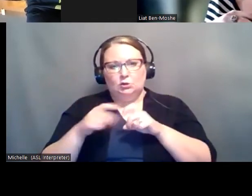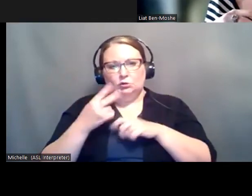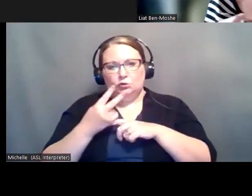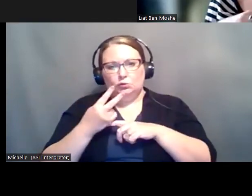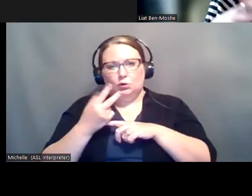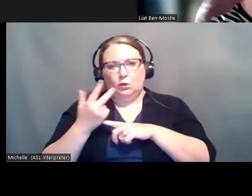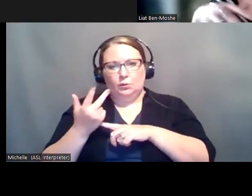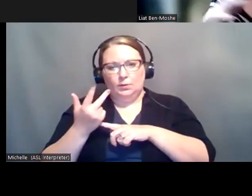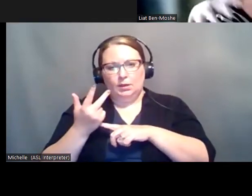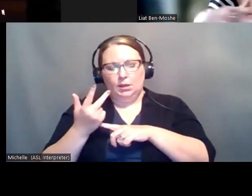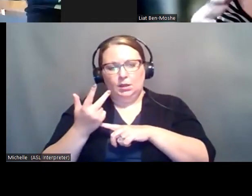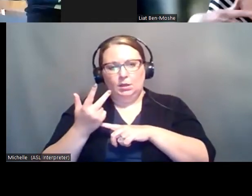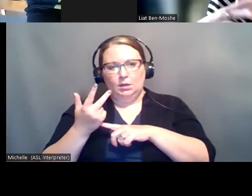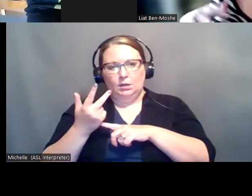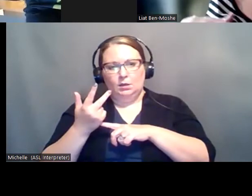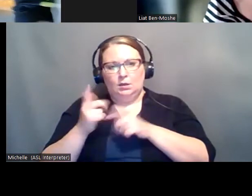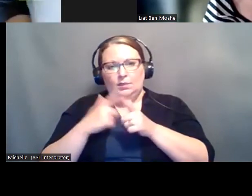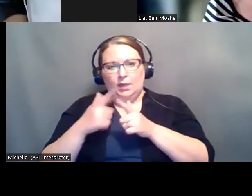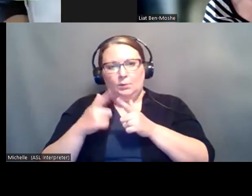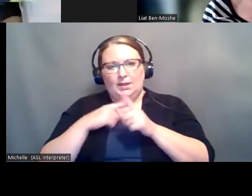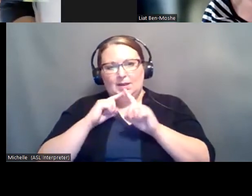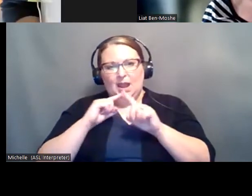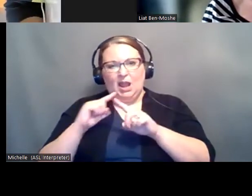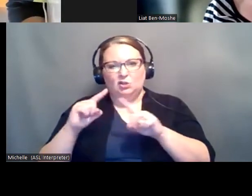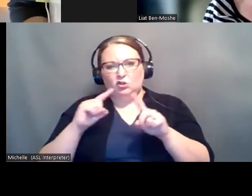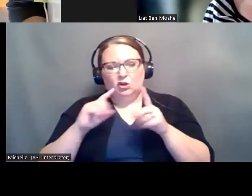and then we can answer kind of collectively.